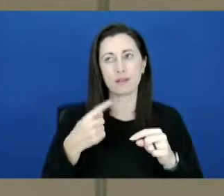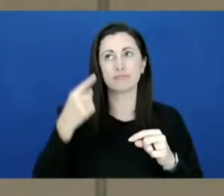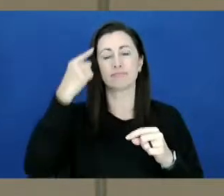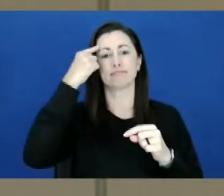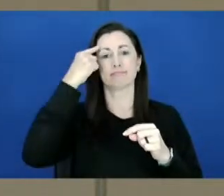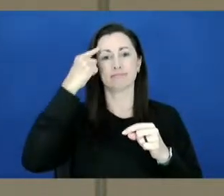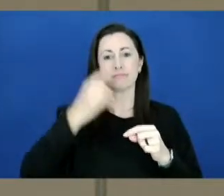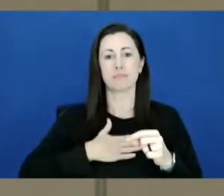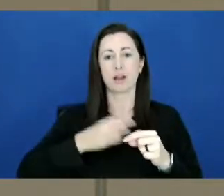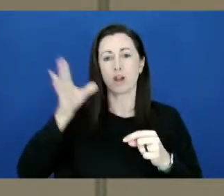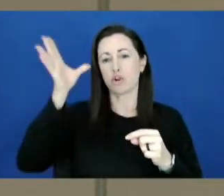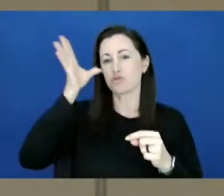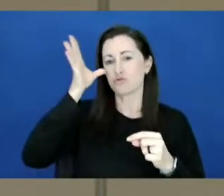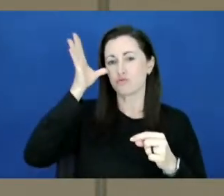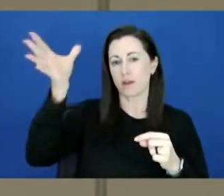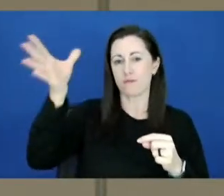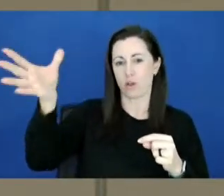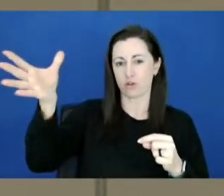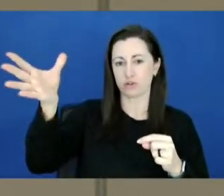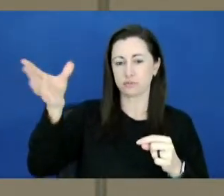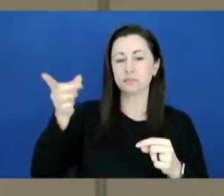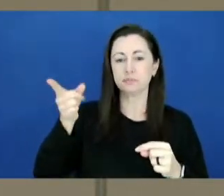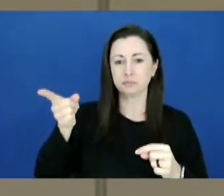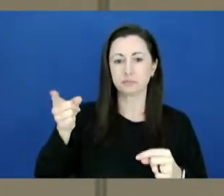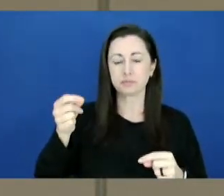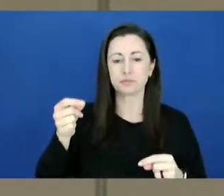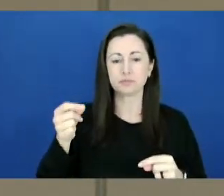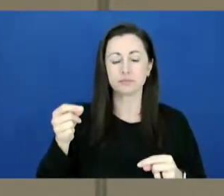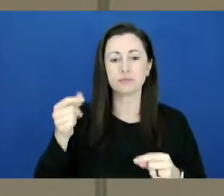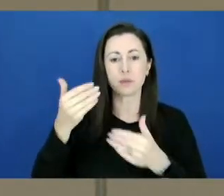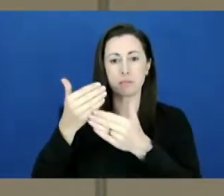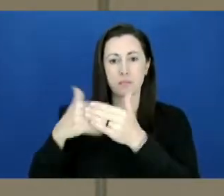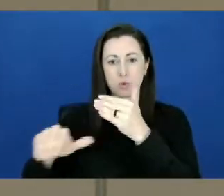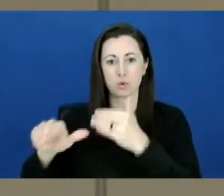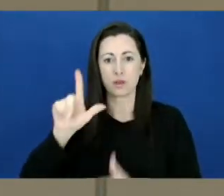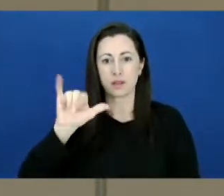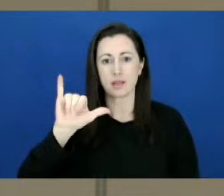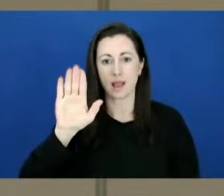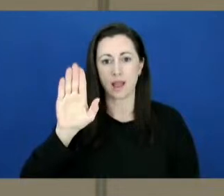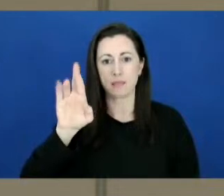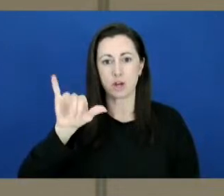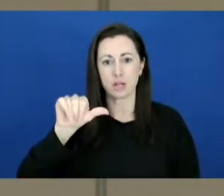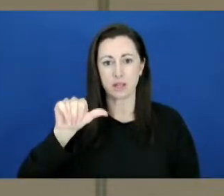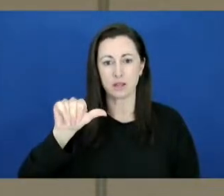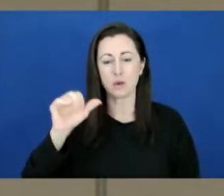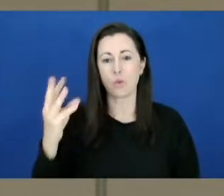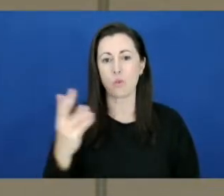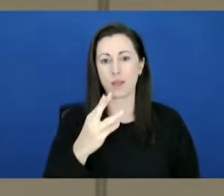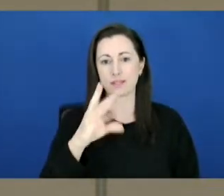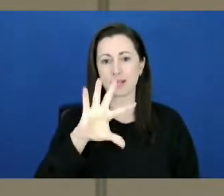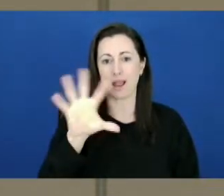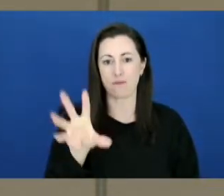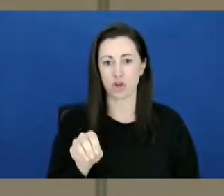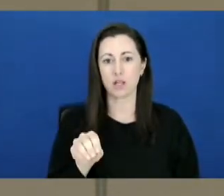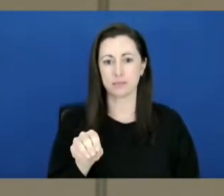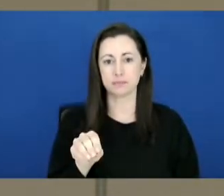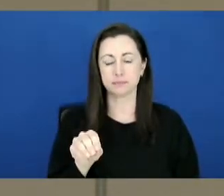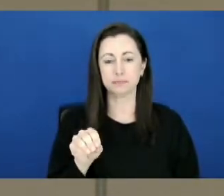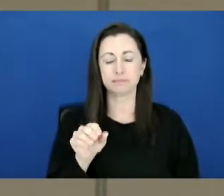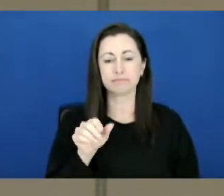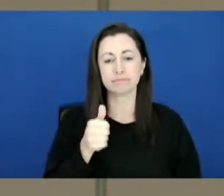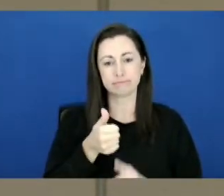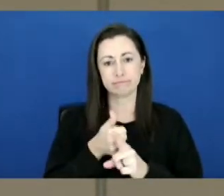THINK ABOUT THIS PROCLAMATION, I